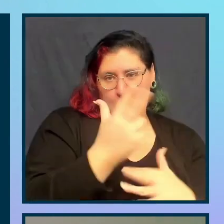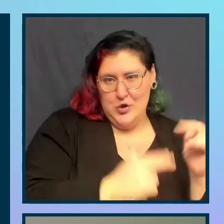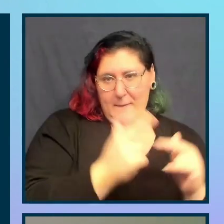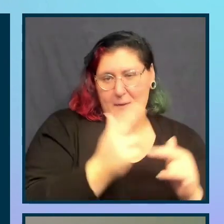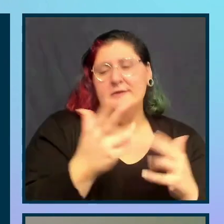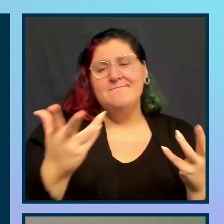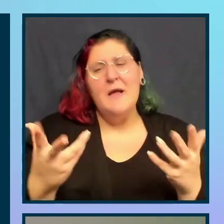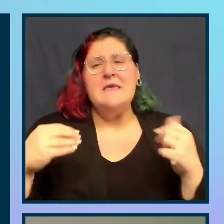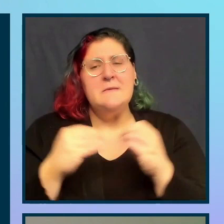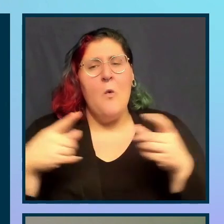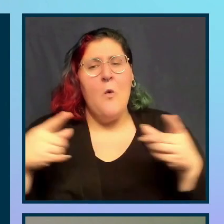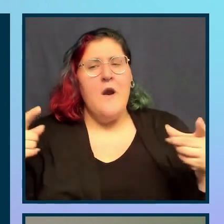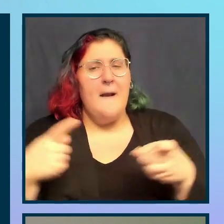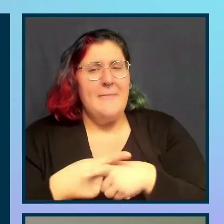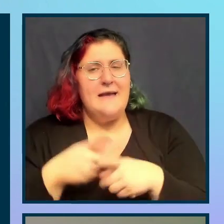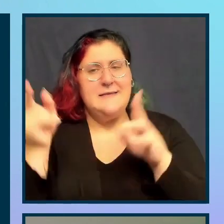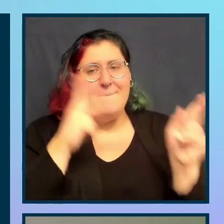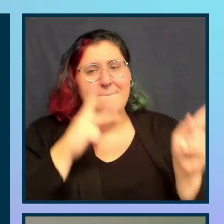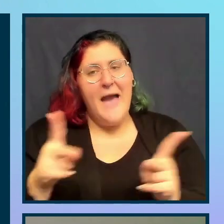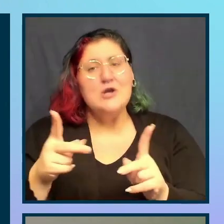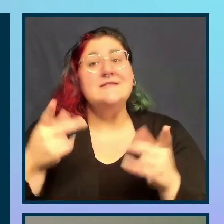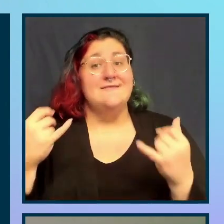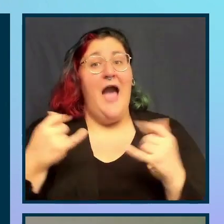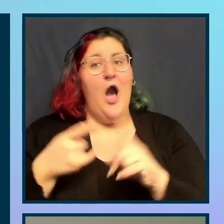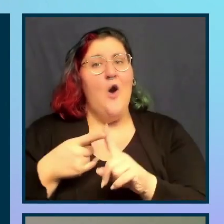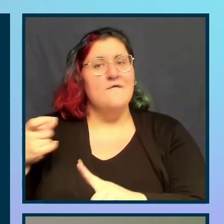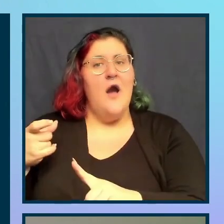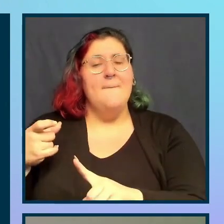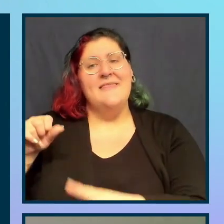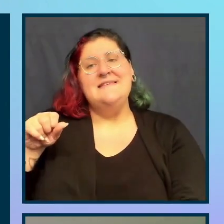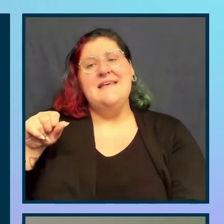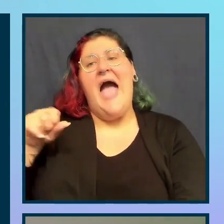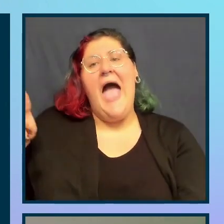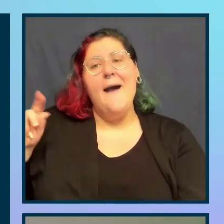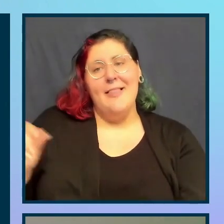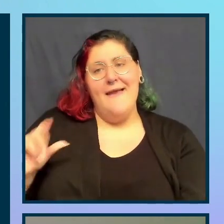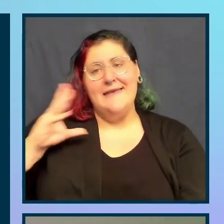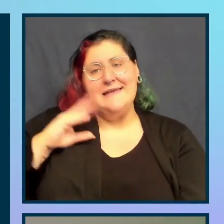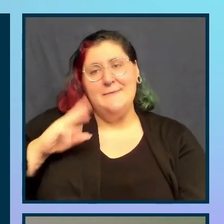more app-like experiences and there's a lot more complex apps on native desktop and native mobile.